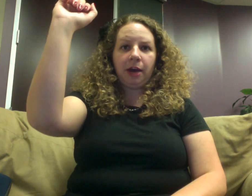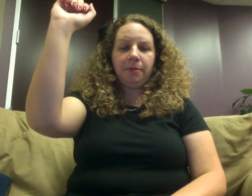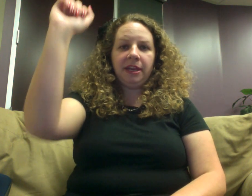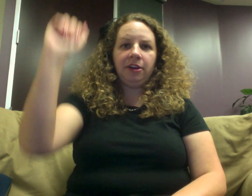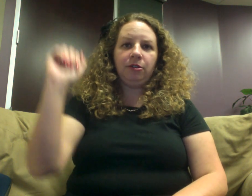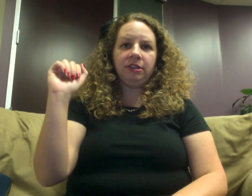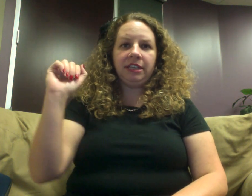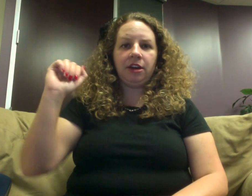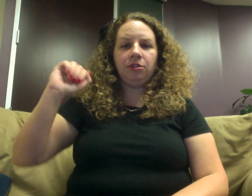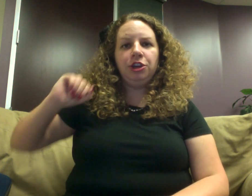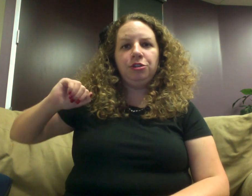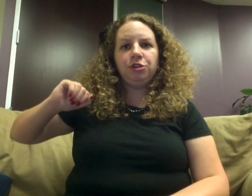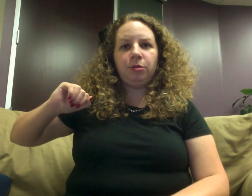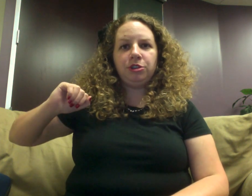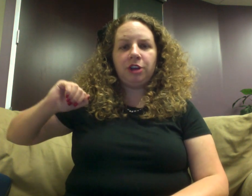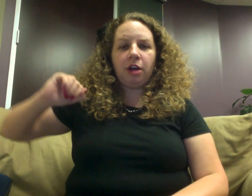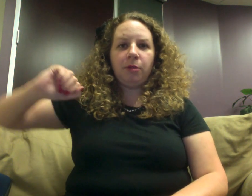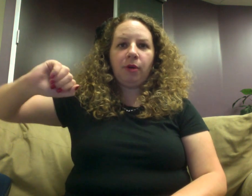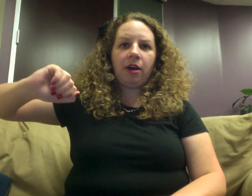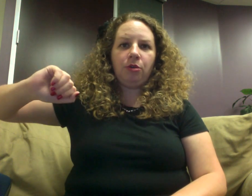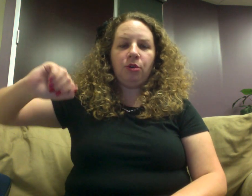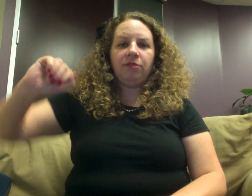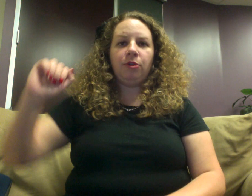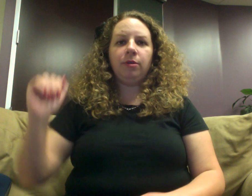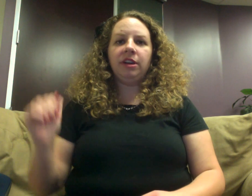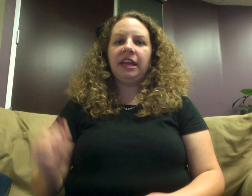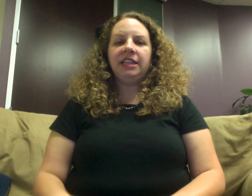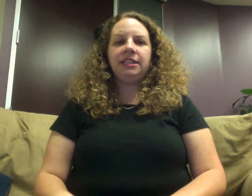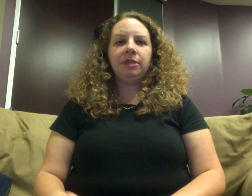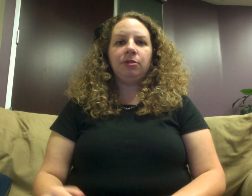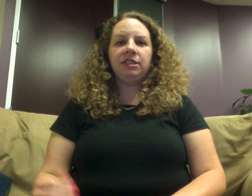up here or down, you don't want to stick your elbow out or forward. It's simply going to